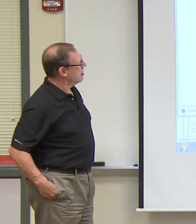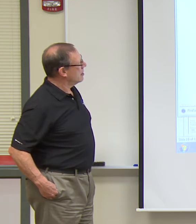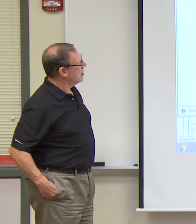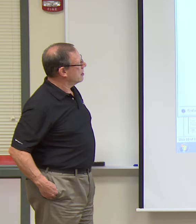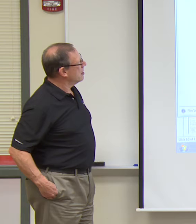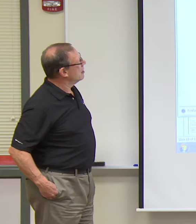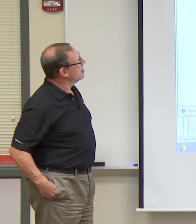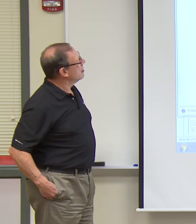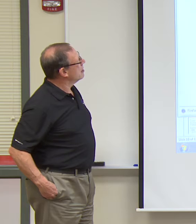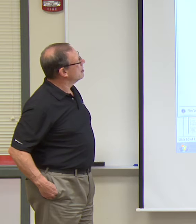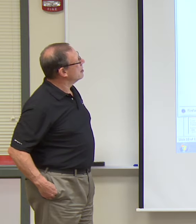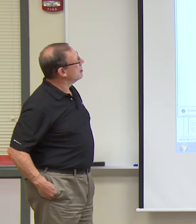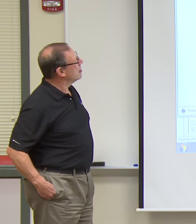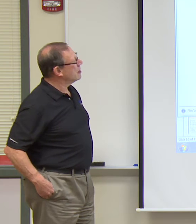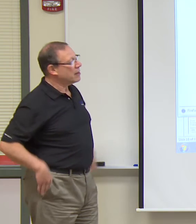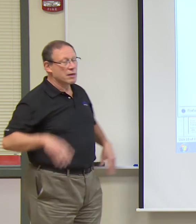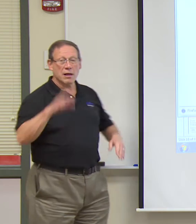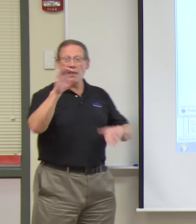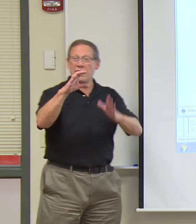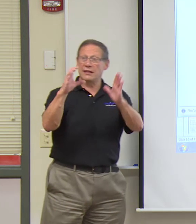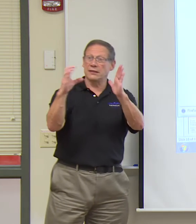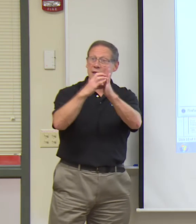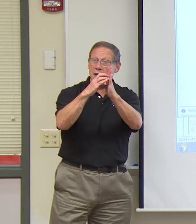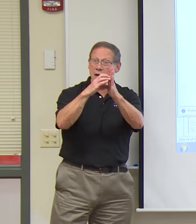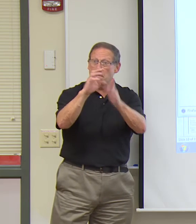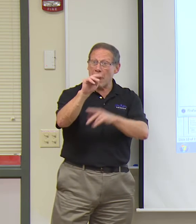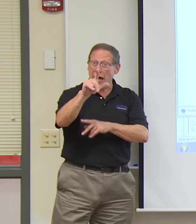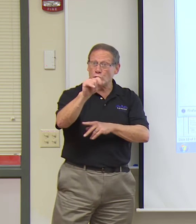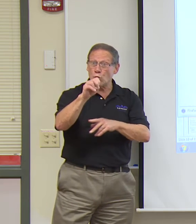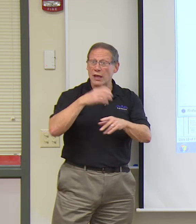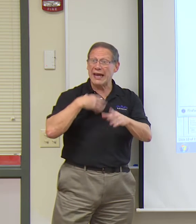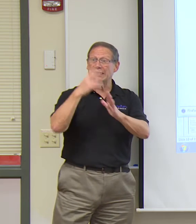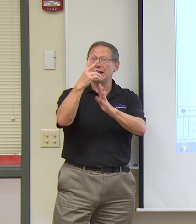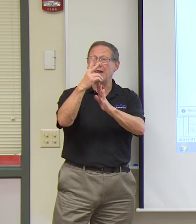So, this is a module with videos in it, but if I wanted to, within that,